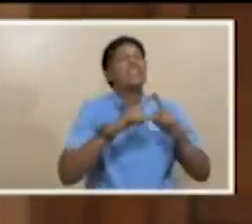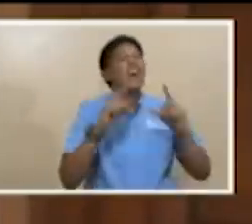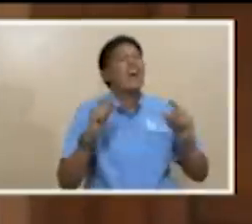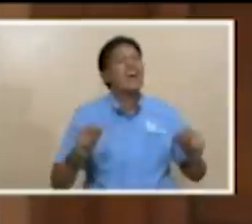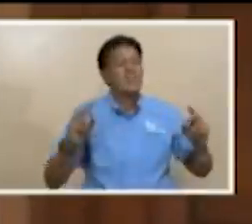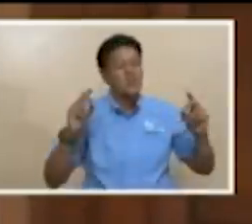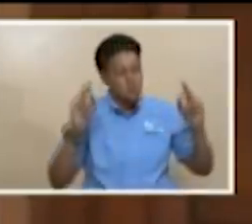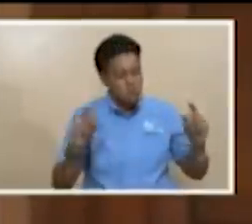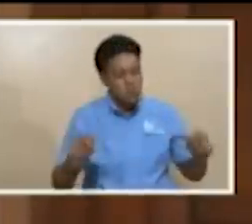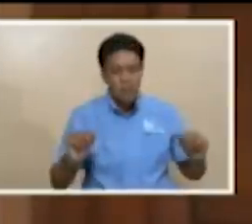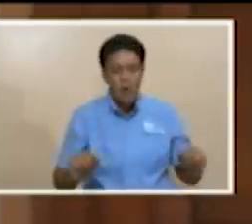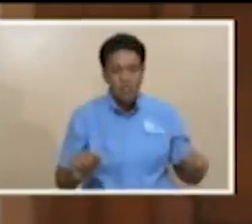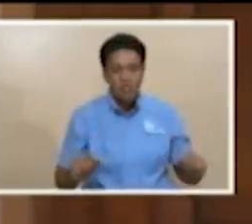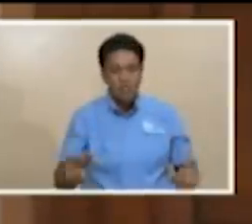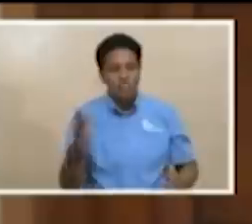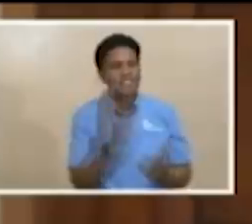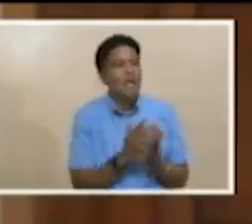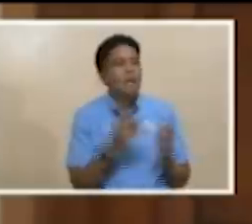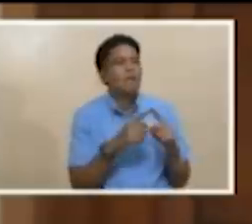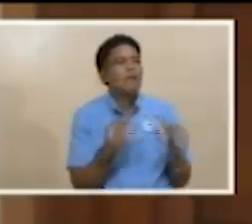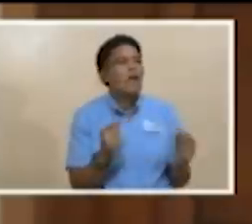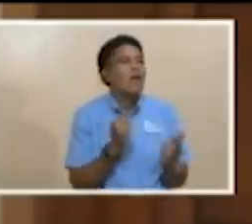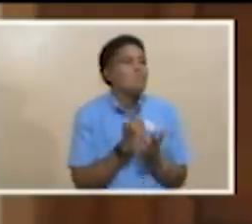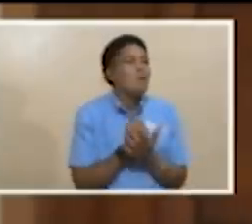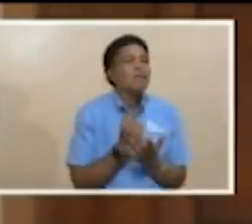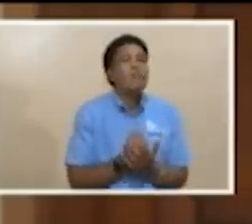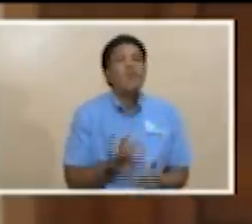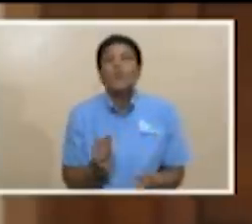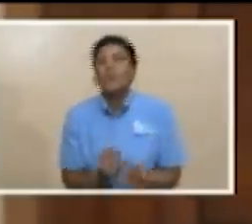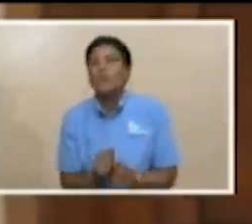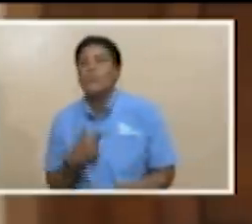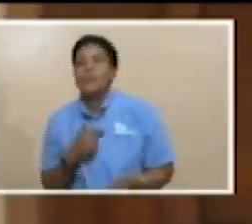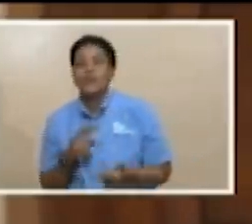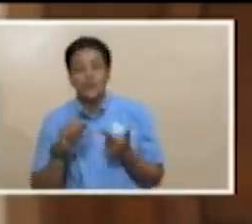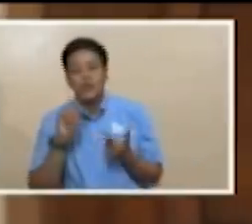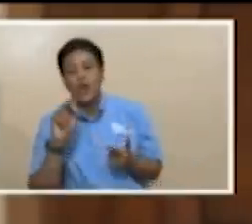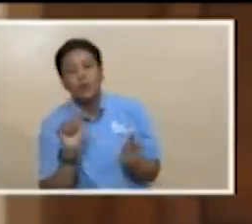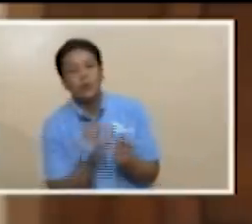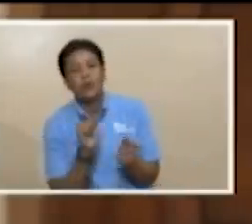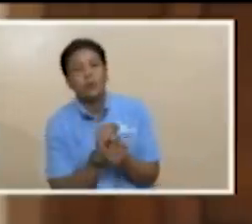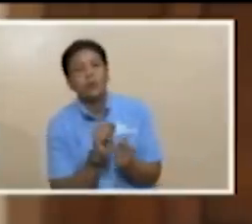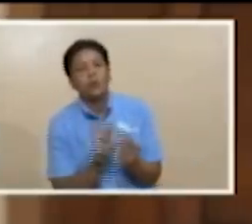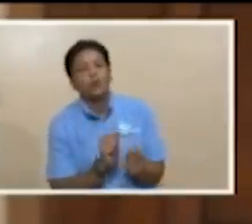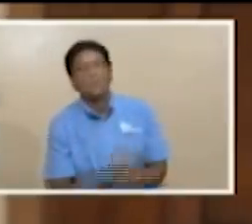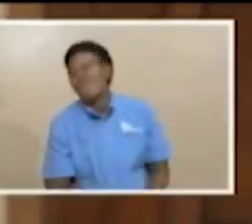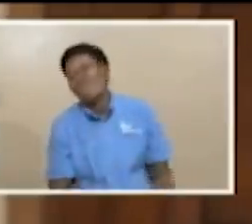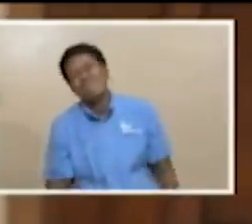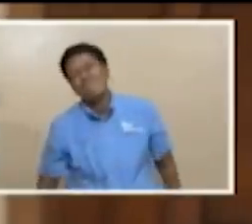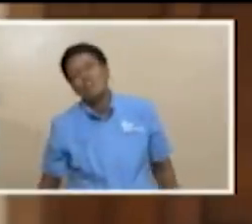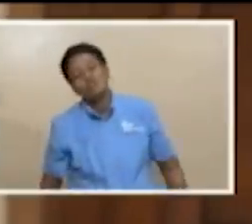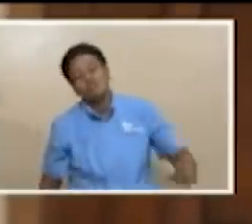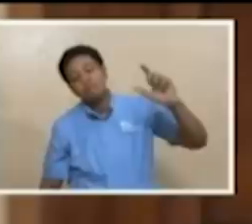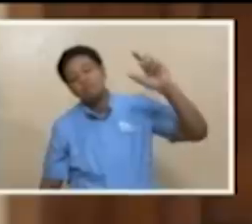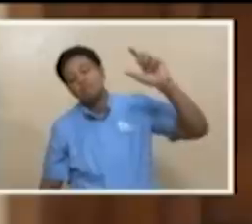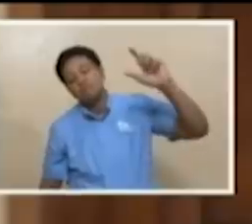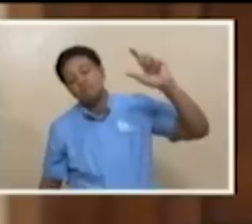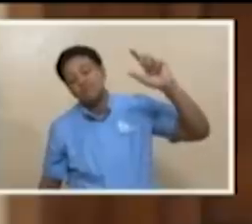possible so you stop carrying past water on tr and all that you have that you have needs everybody